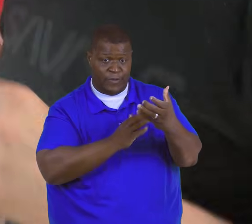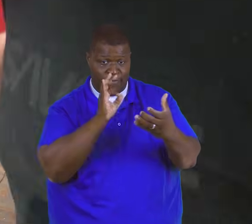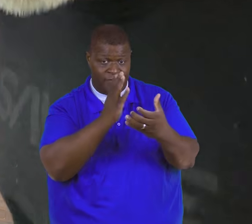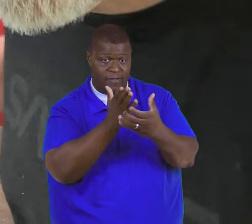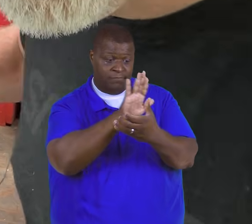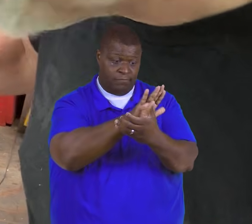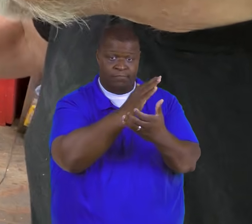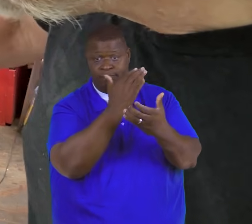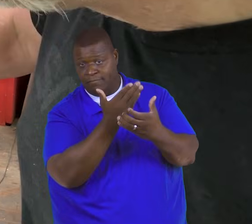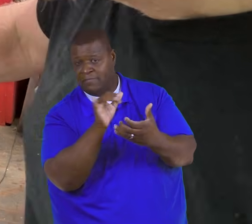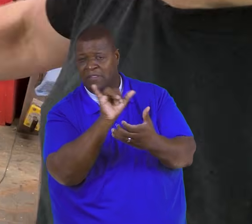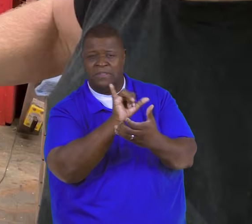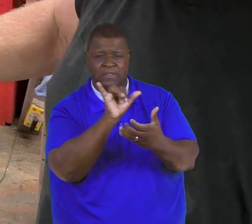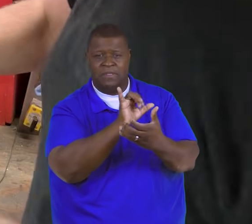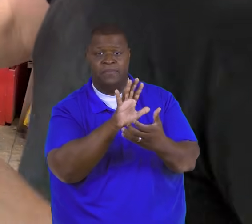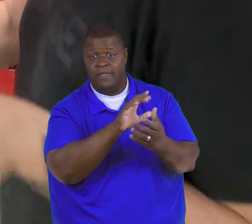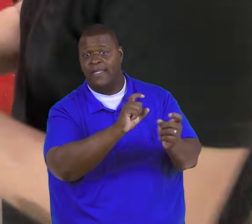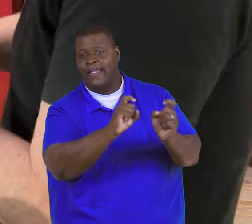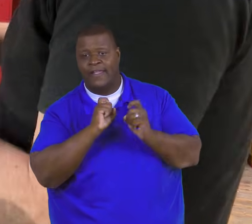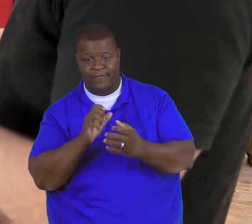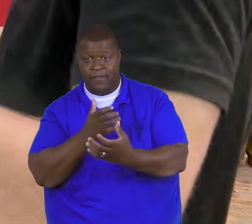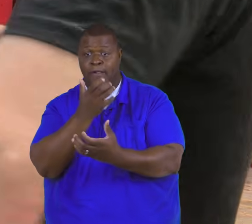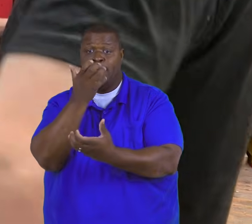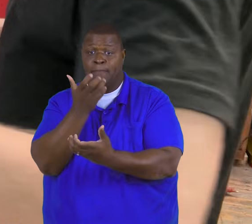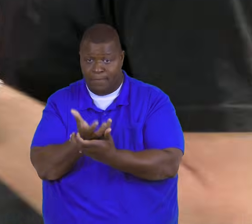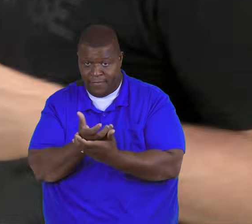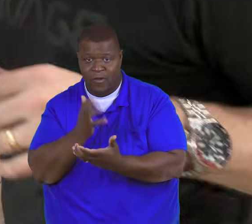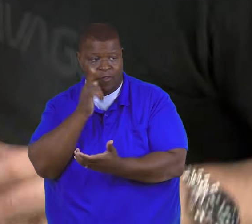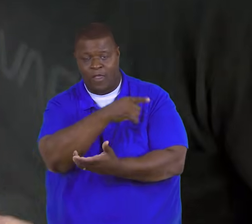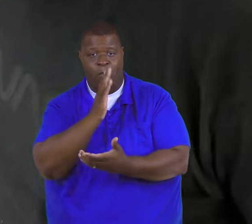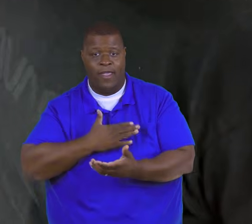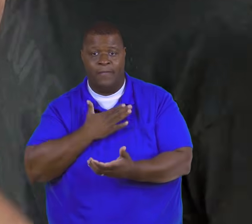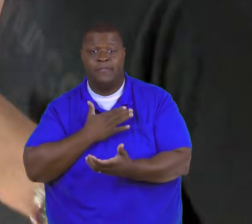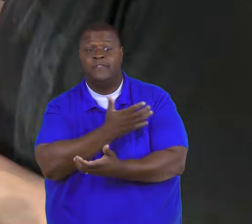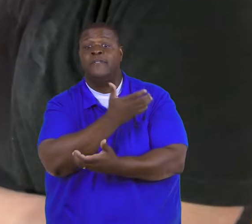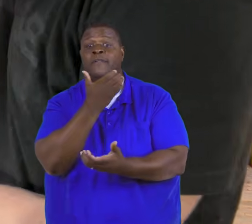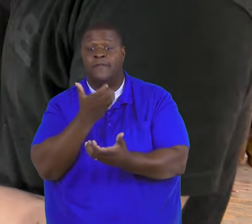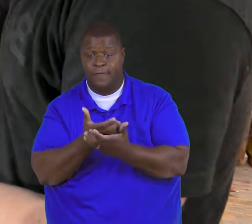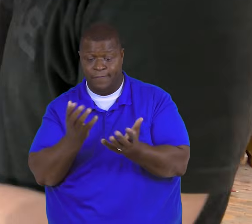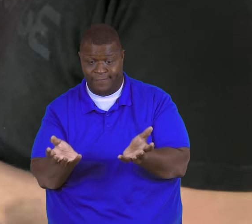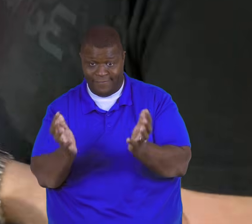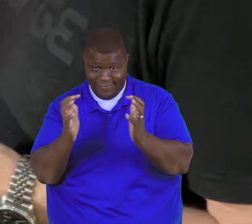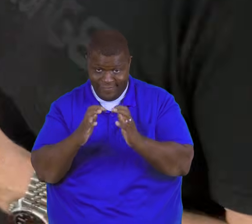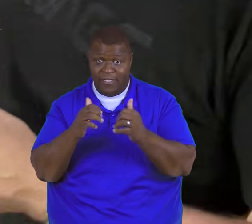I think they'll be pleased that I use this as a test platform to see if I can mill a slot in glass using my vise.